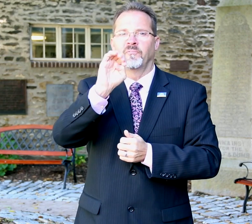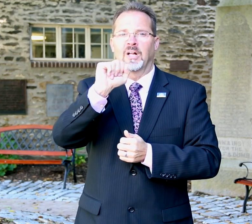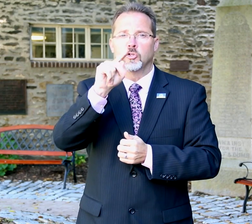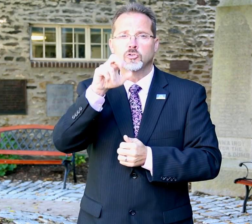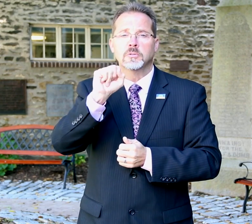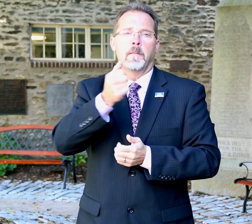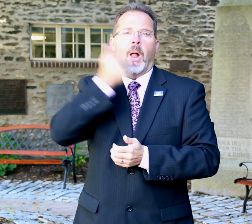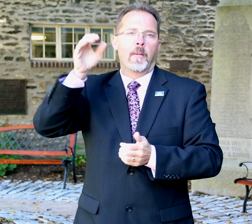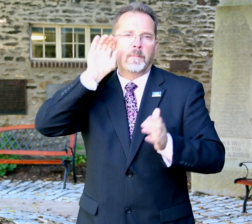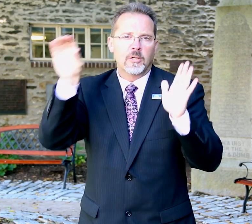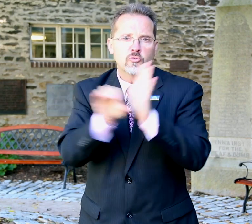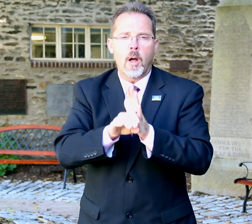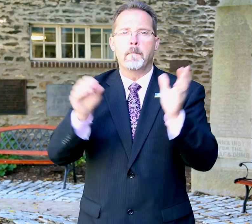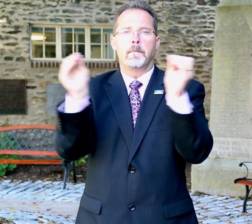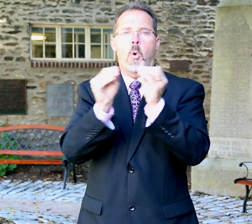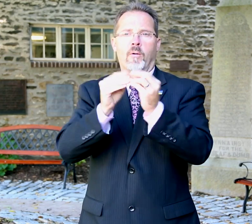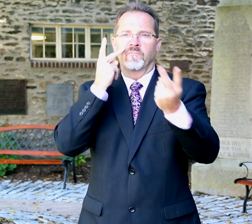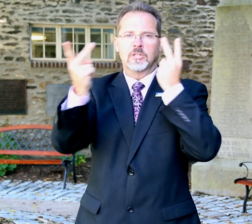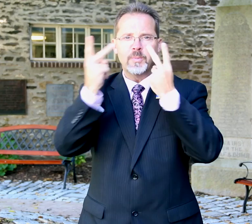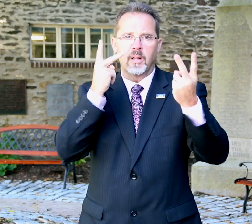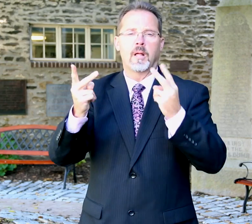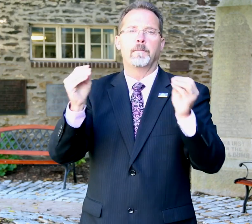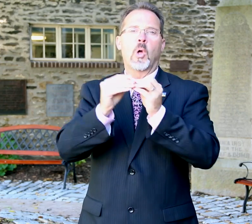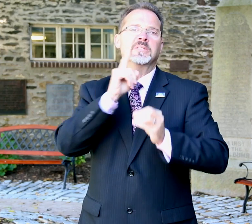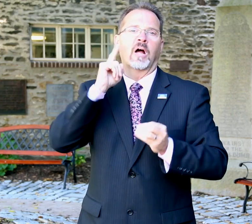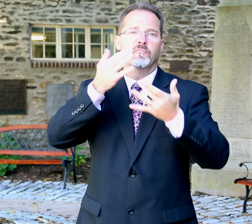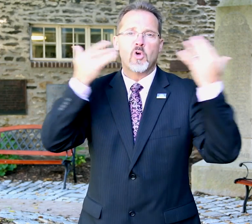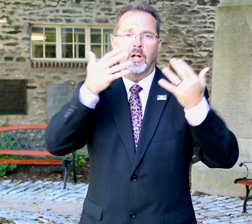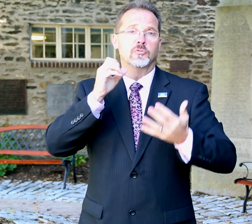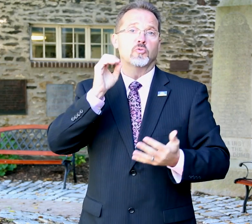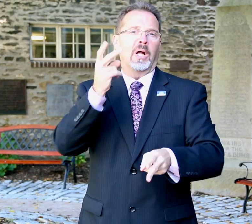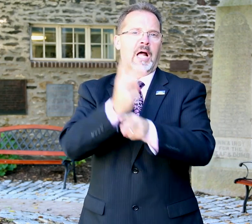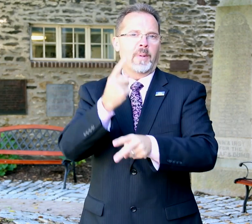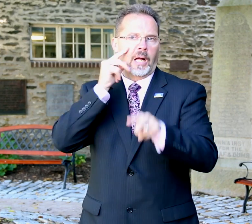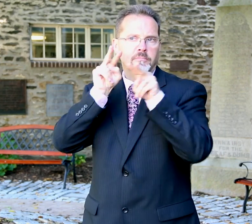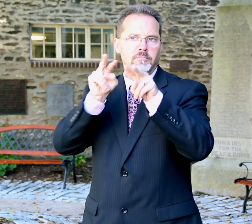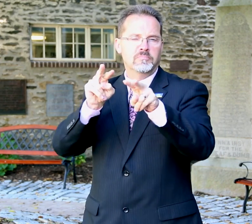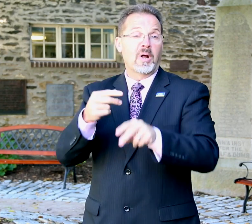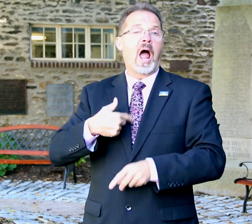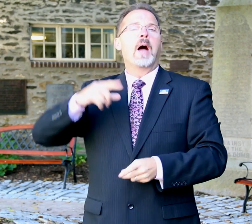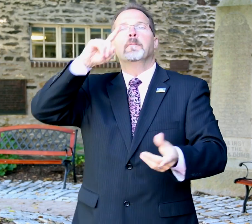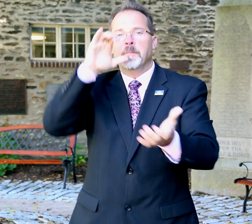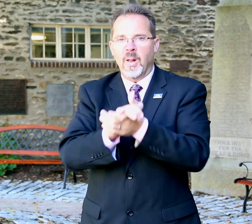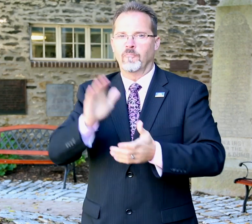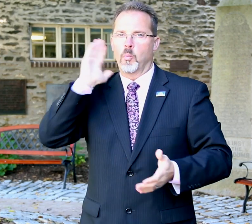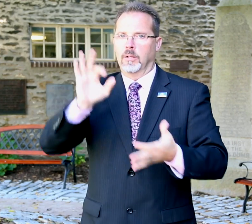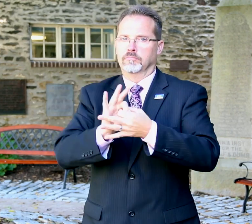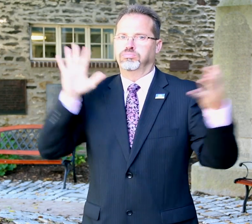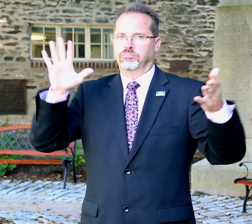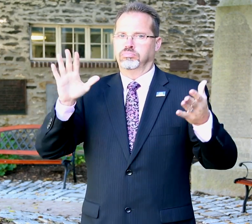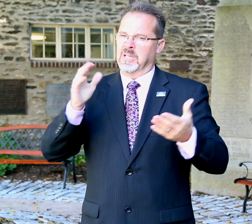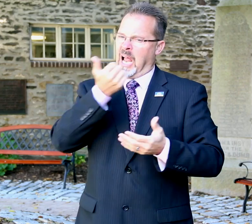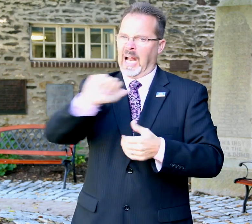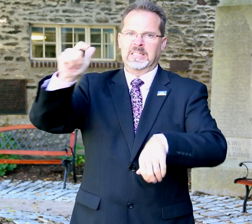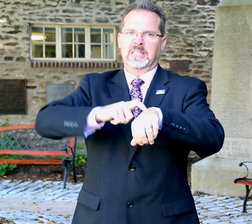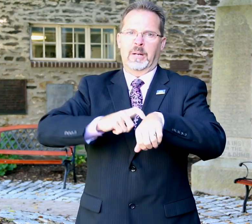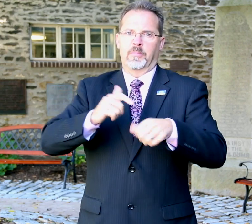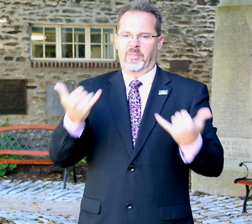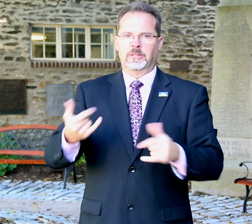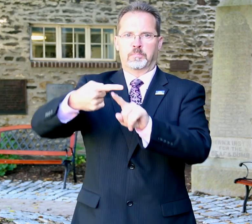with better filters, better pictures, more visuals - more deaf friendly. So keep watching! I believe we will launch any time this month.